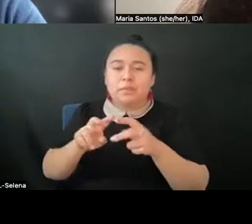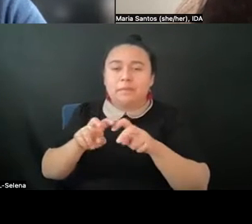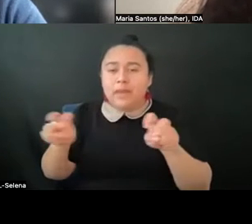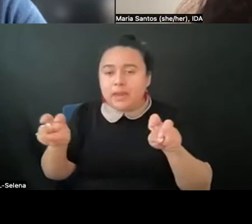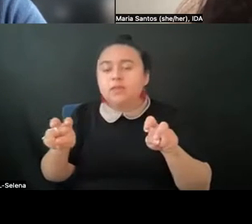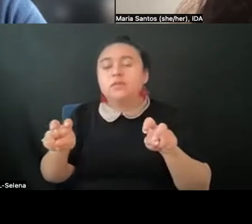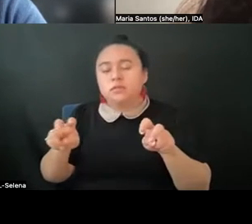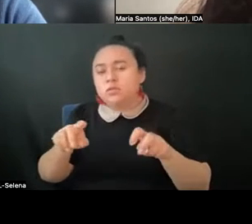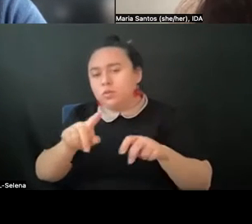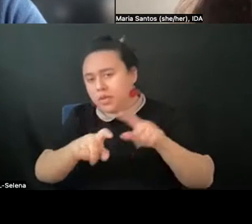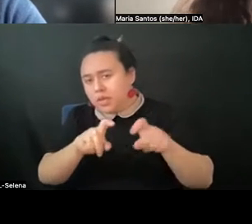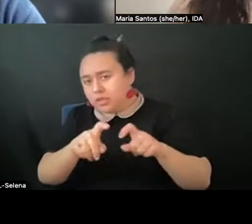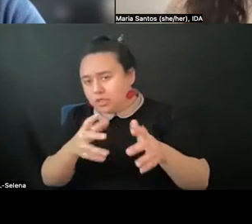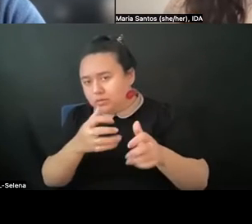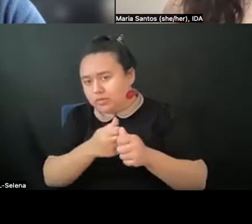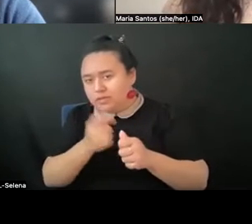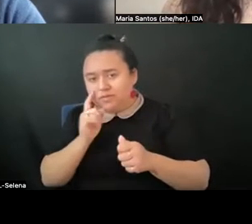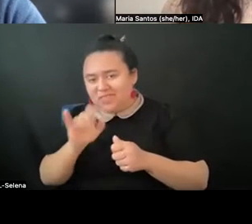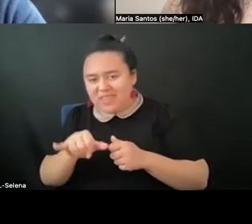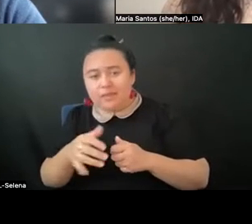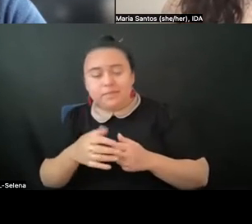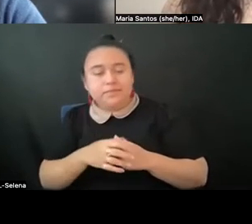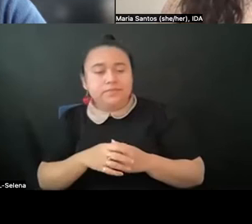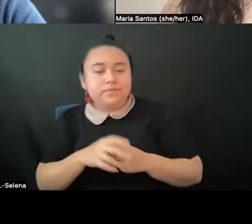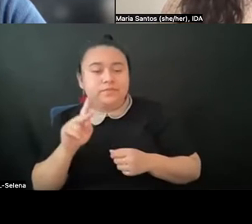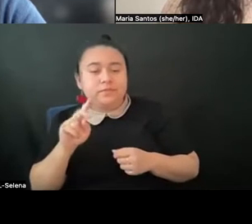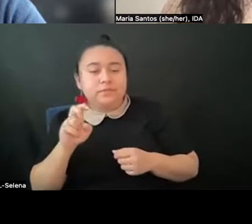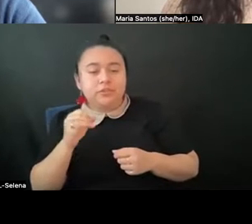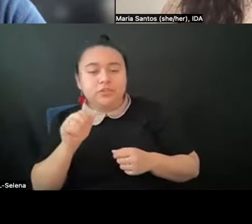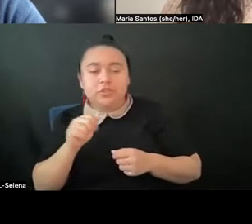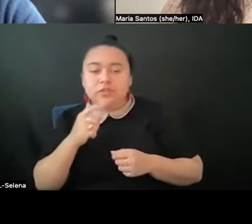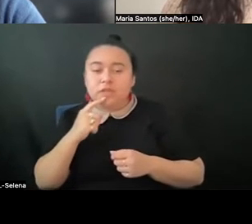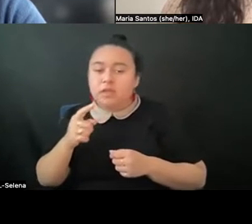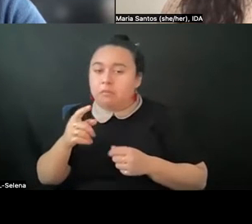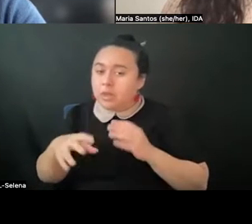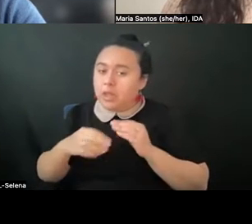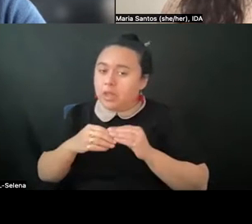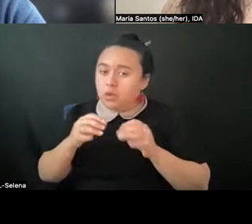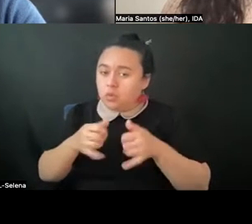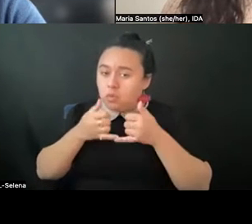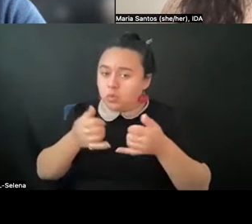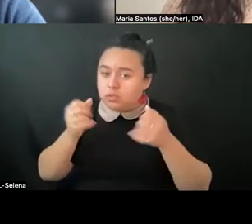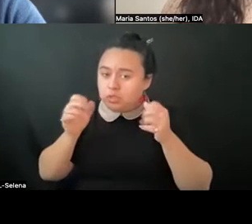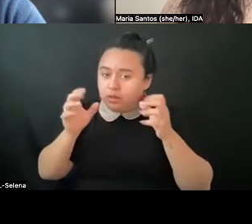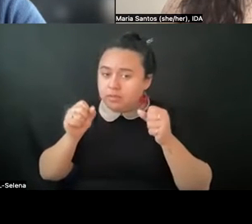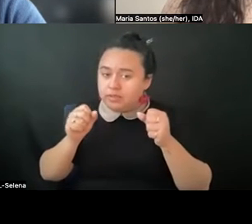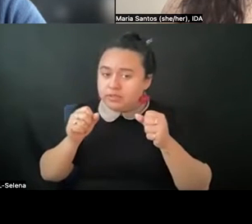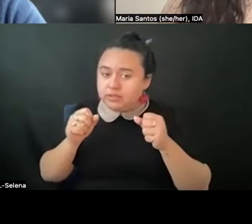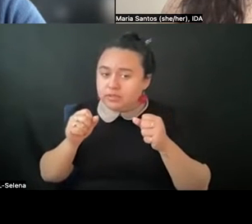I would also asked there that even that awards are amazing, it's not overly